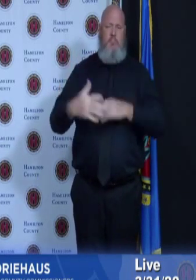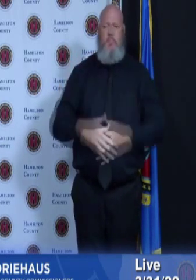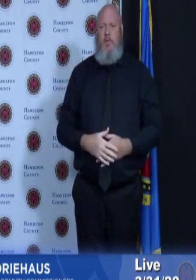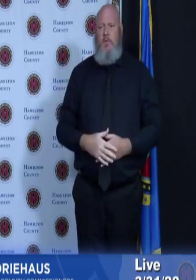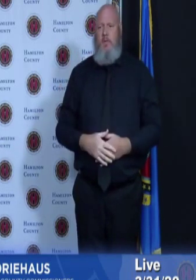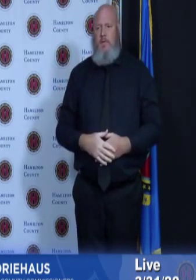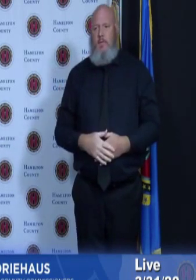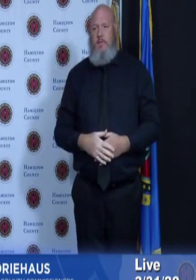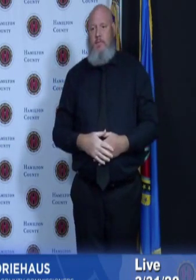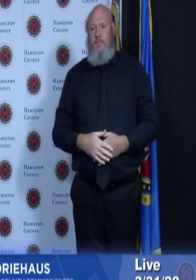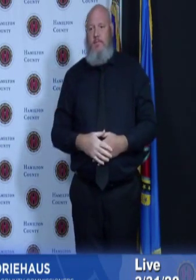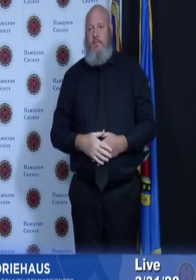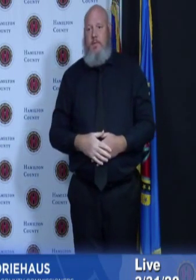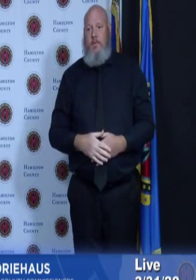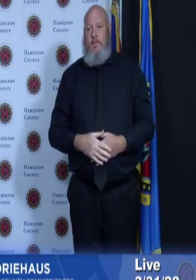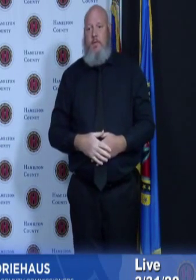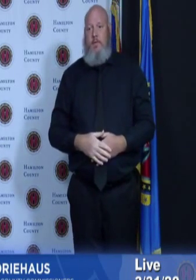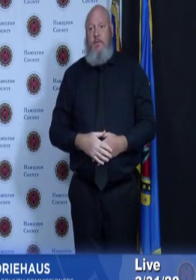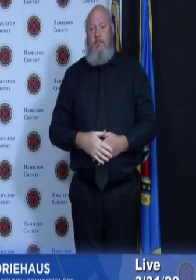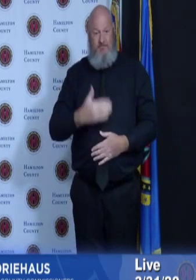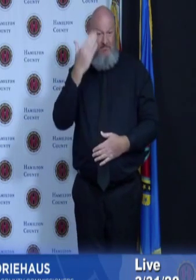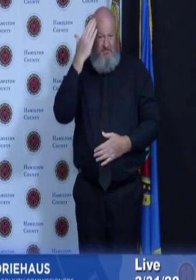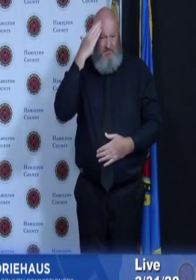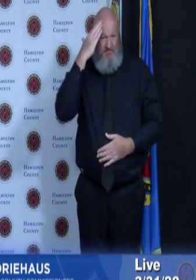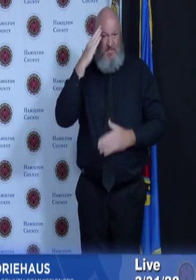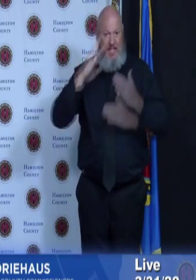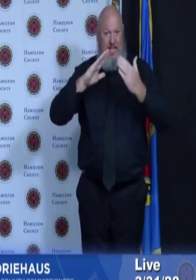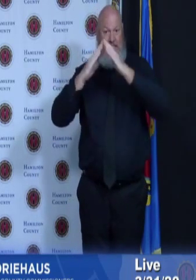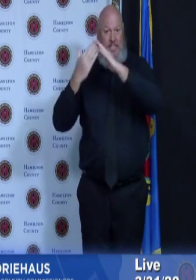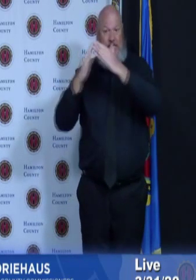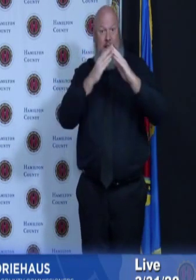implement what many local governments across the county will be dealing with